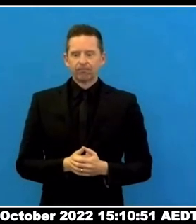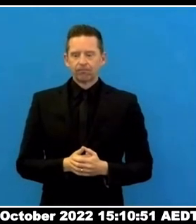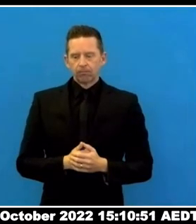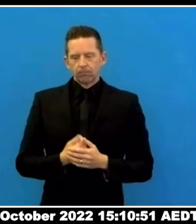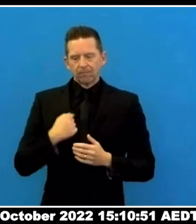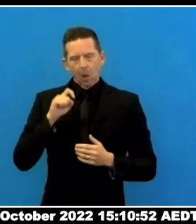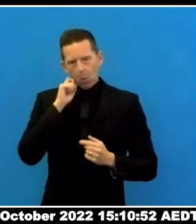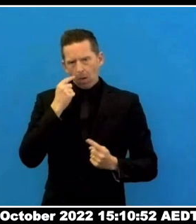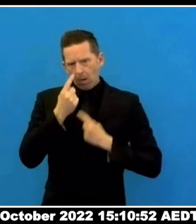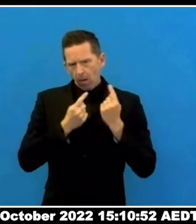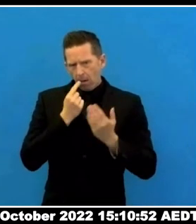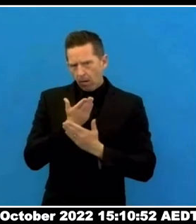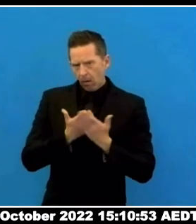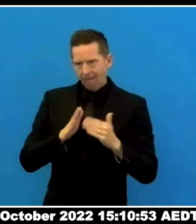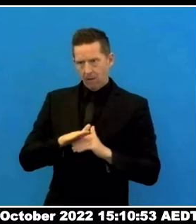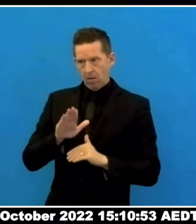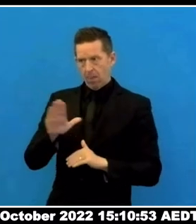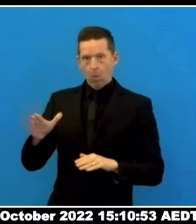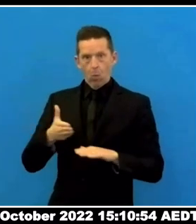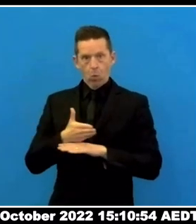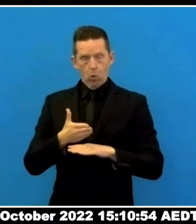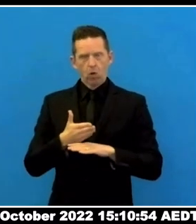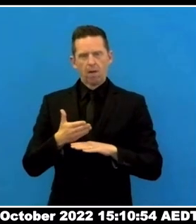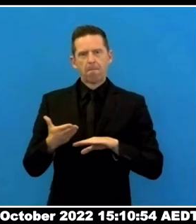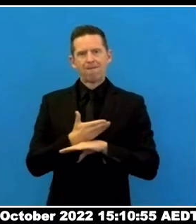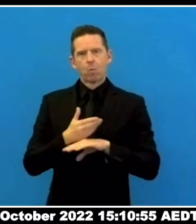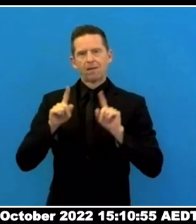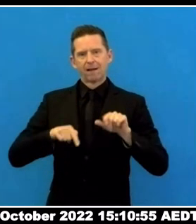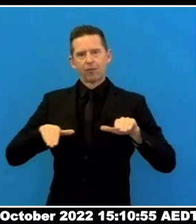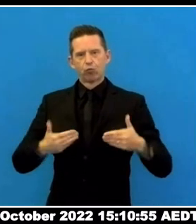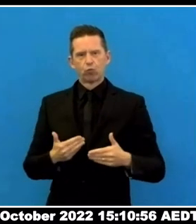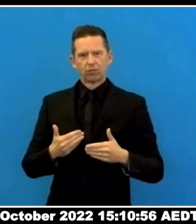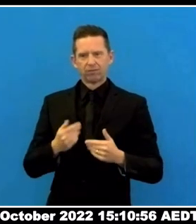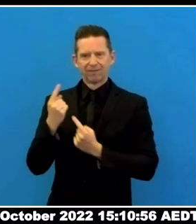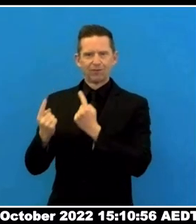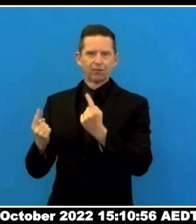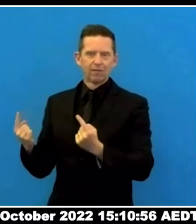a little bit about the work that they do before I ask each of them to introduce themselves.